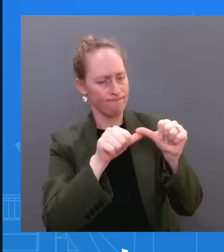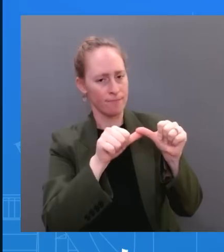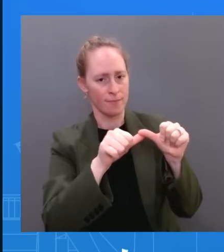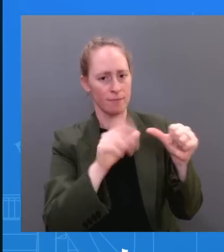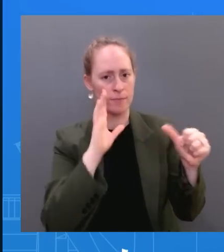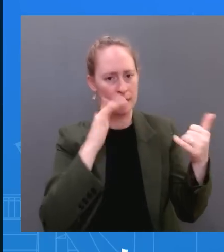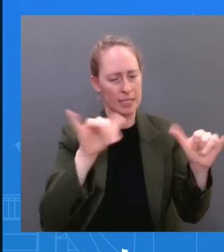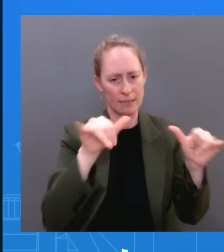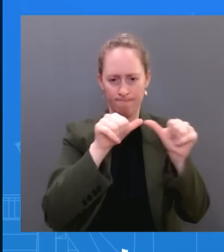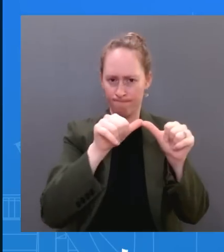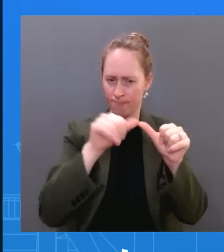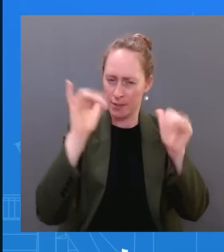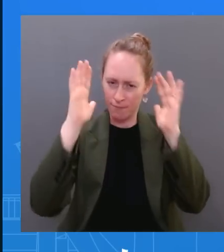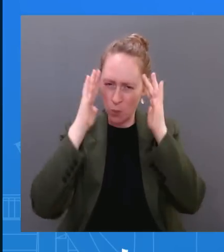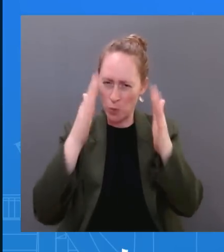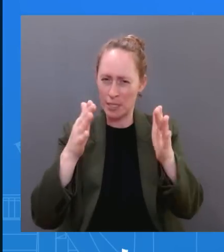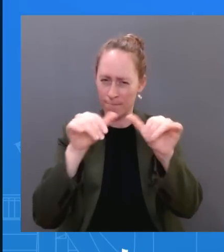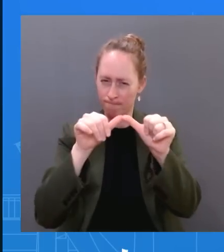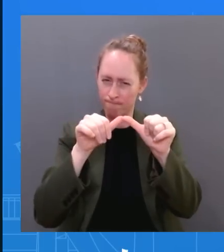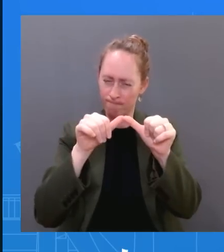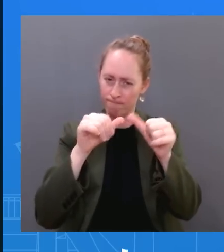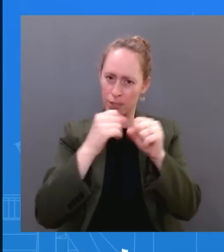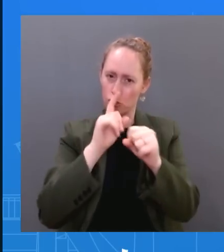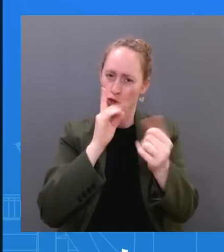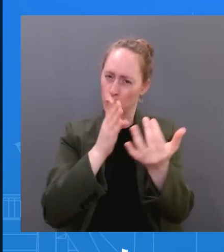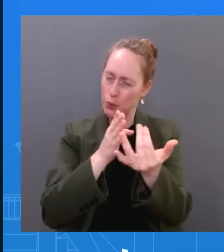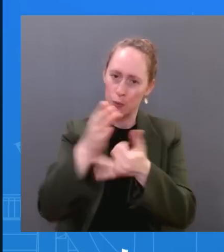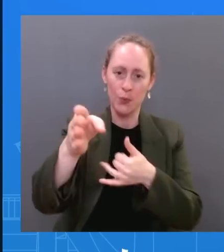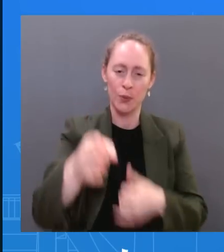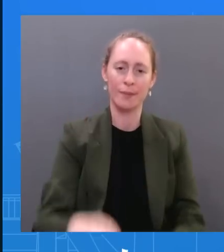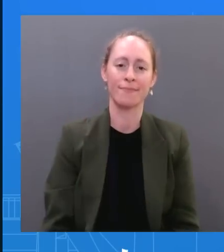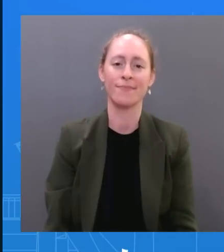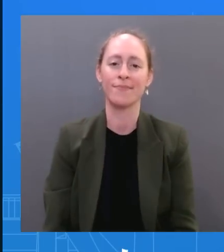The Press: Karine, the event today included an interruption -- Ms. Jean-Pierre: Yeah.